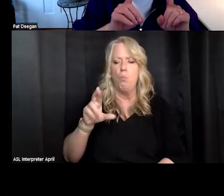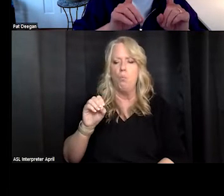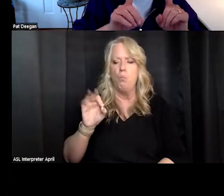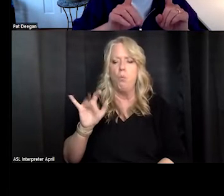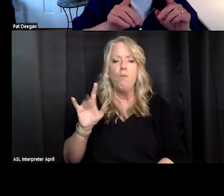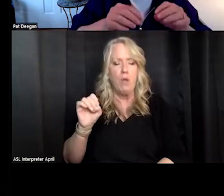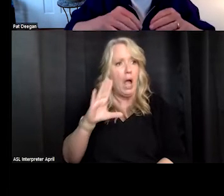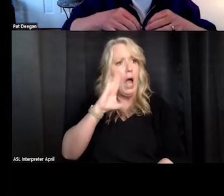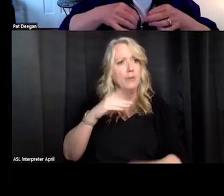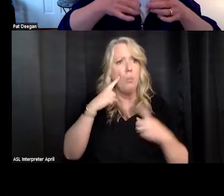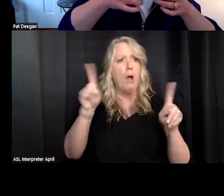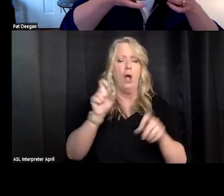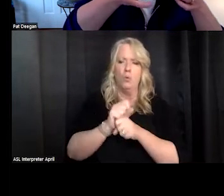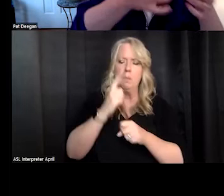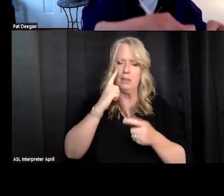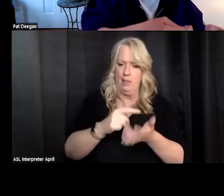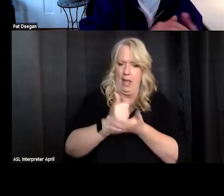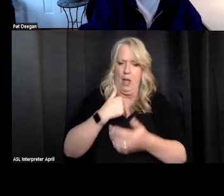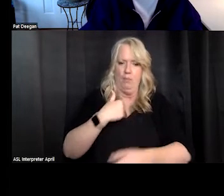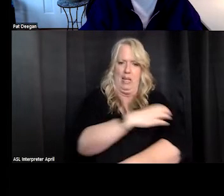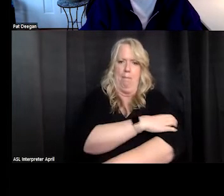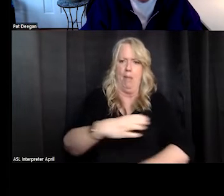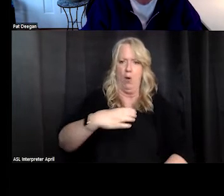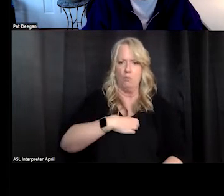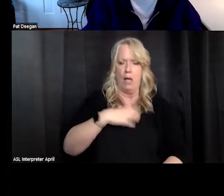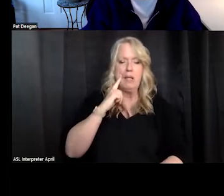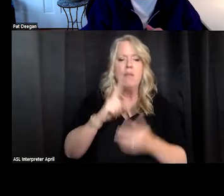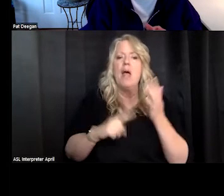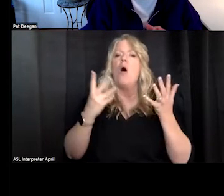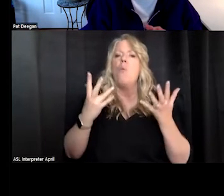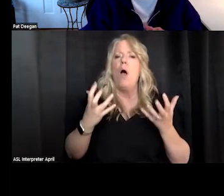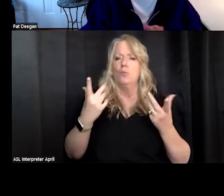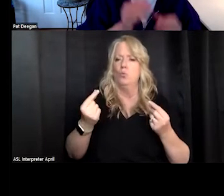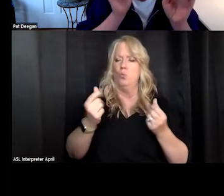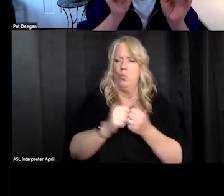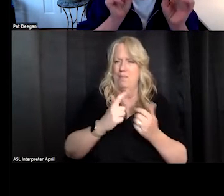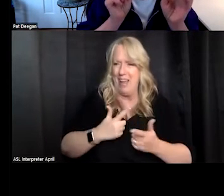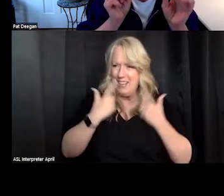, SUPPRESSED, A CERTAIN SYMPTOM PROFILE. NO. I KNOW IT'S WORKING BECAUSE, IT EMPOWERS ME